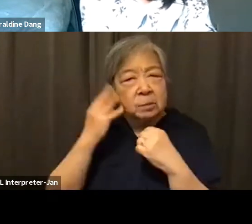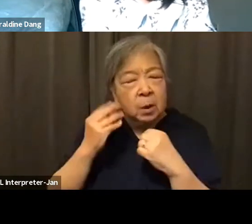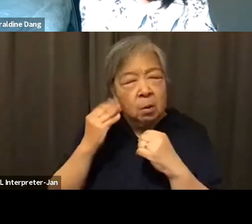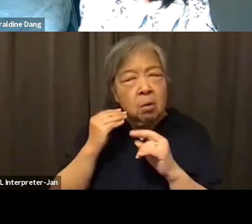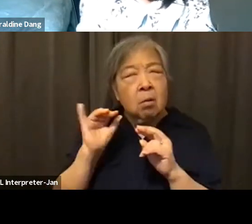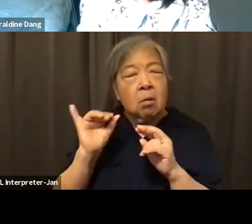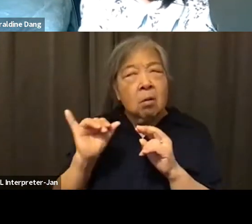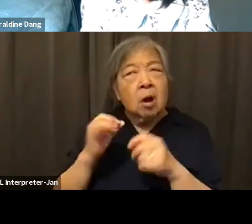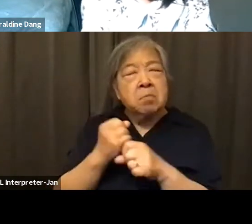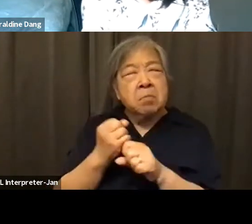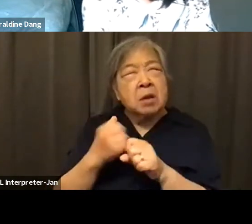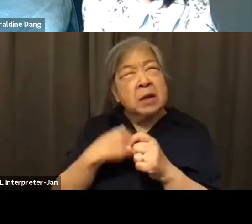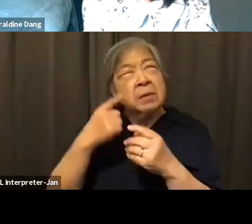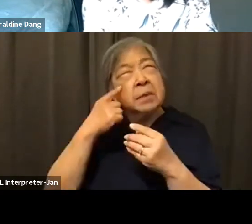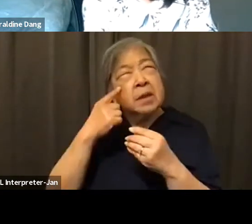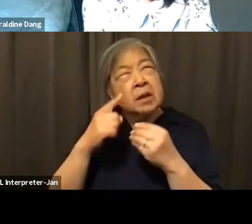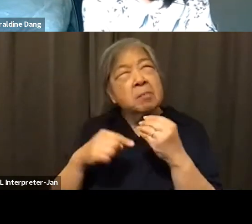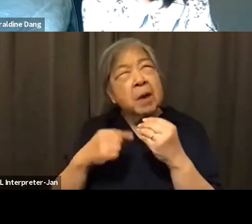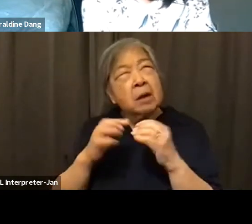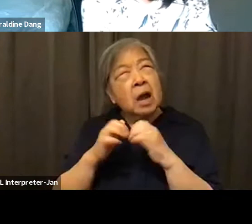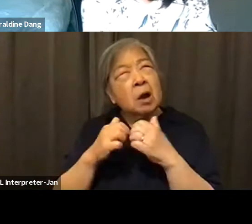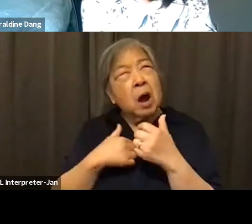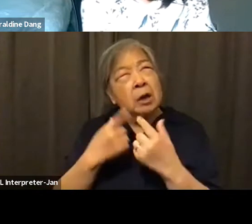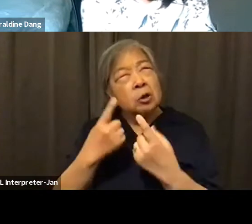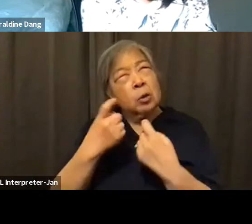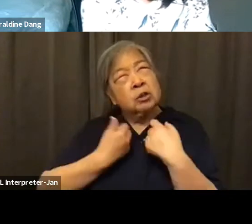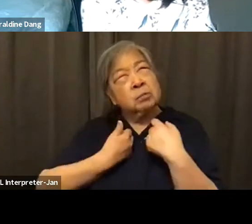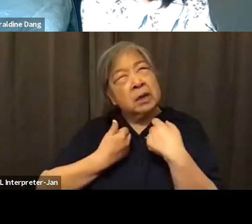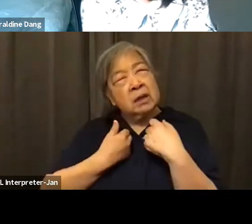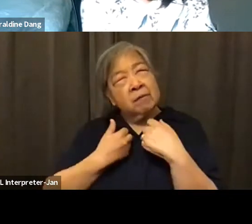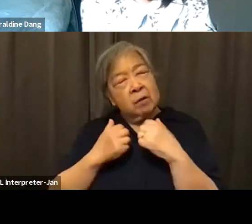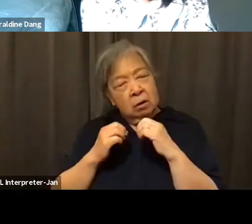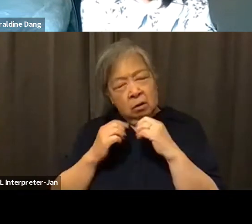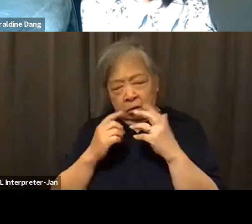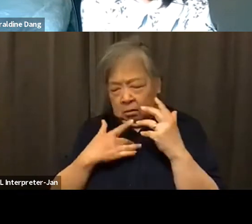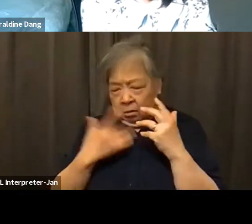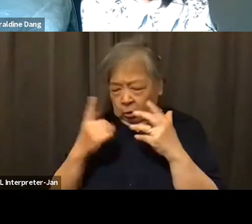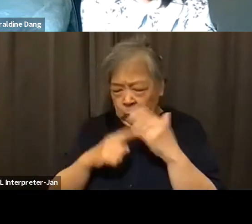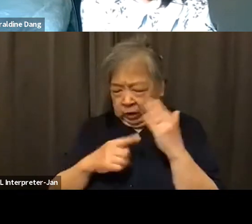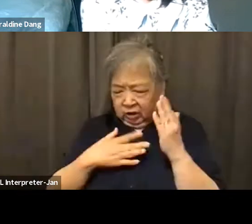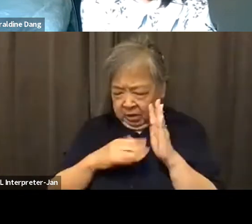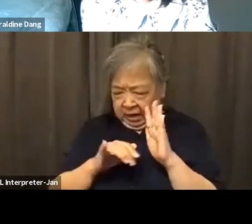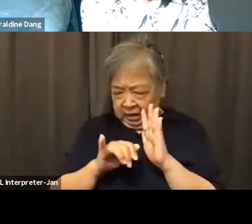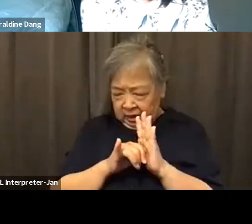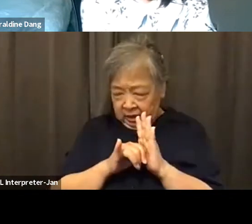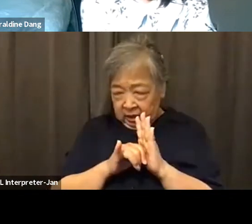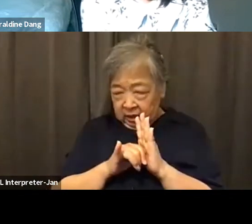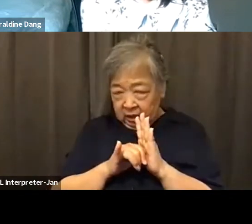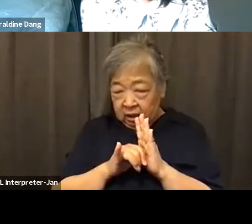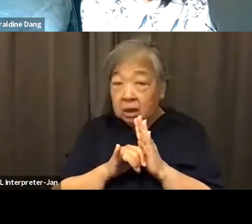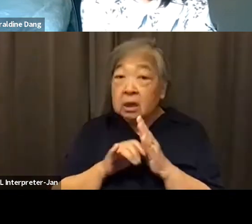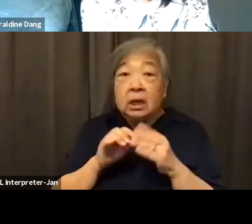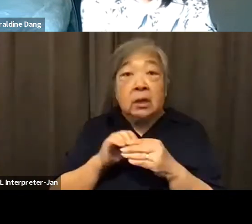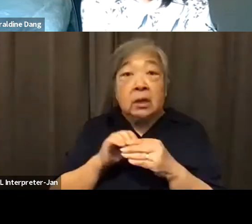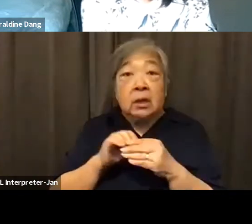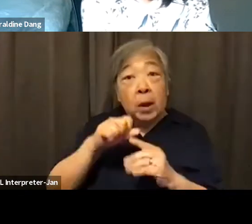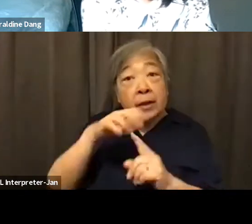reflect on how I think of my identity in a very U.S., in the U.S. context, because here